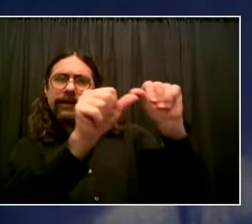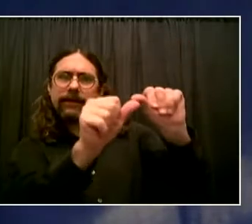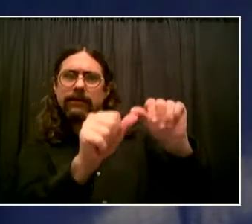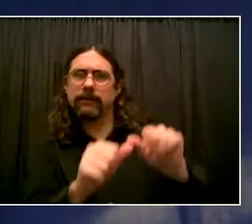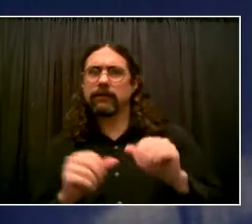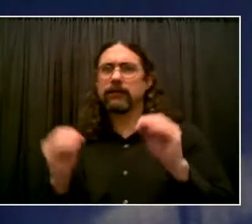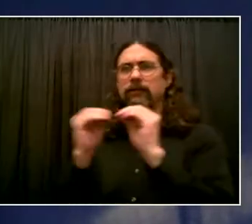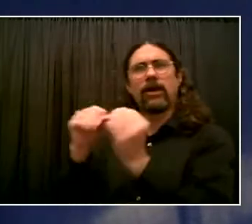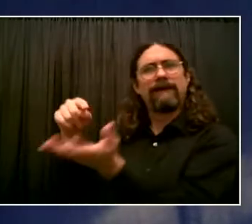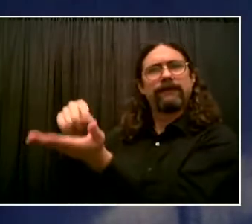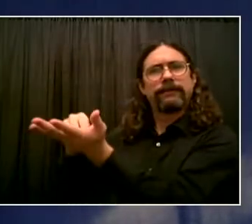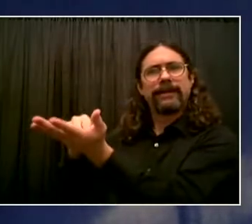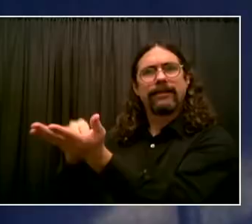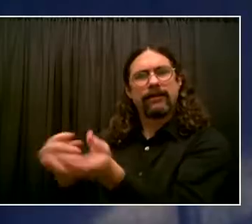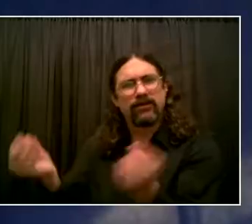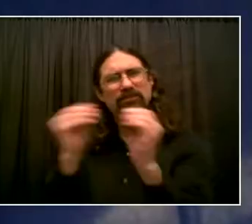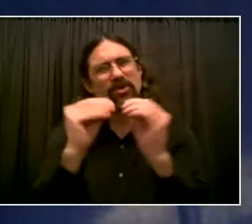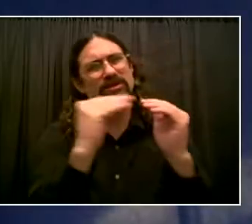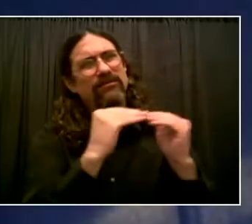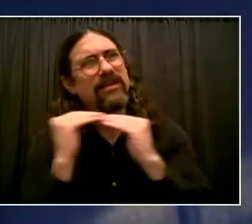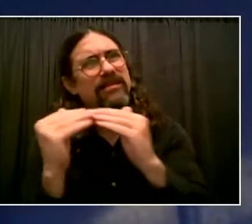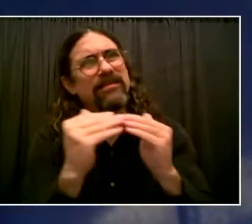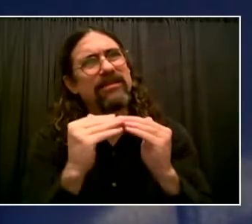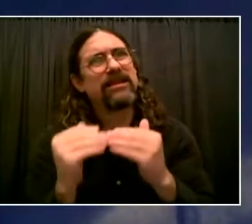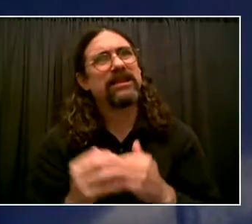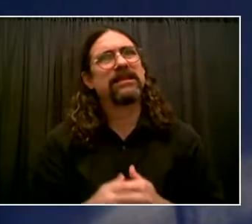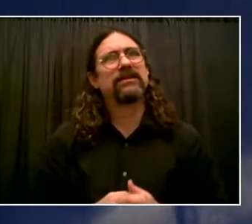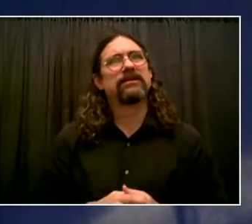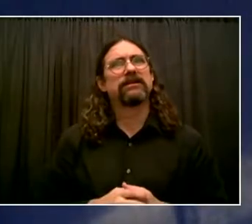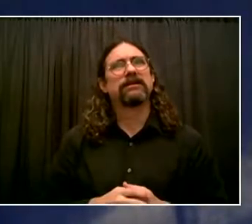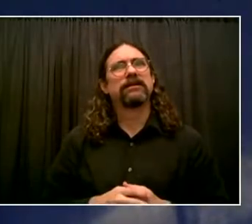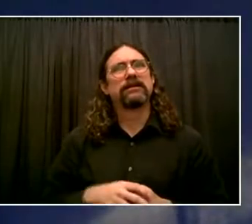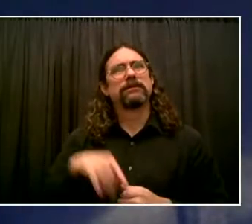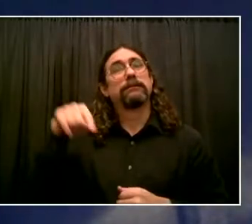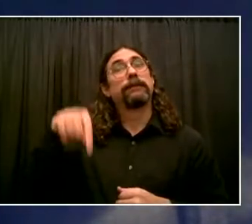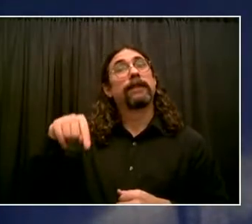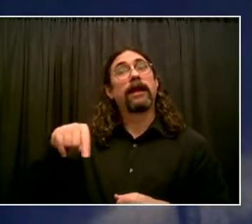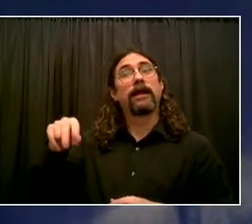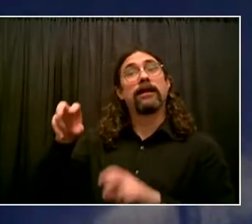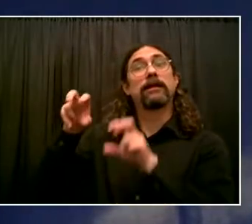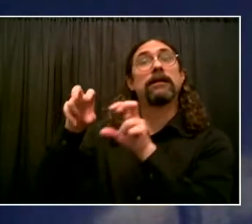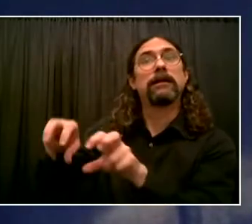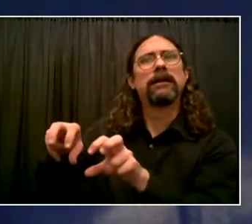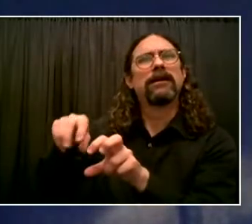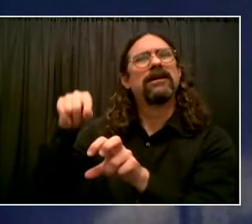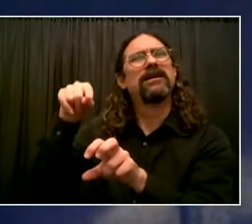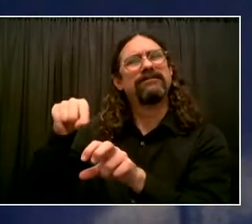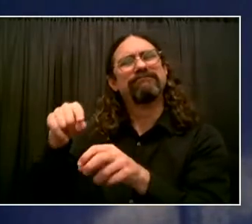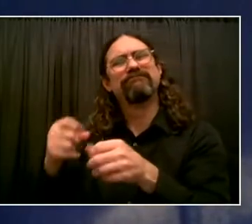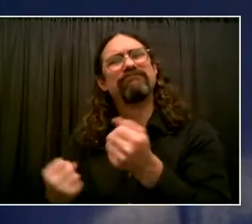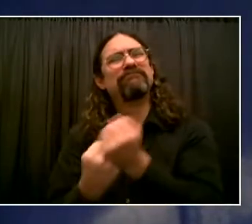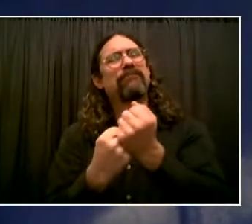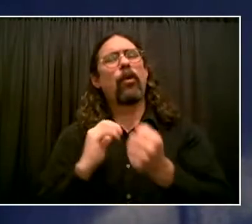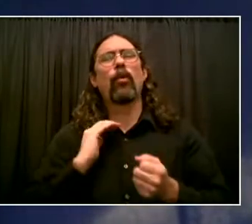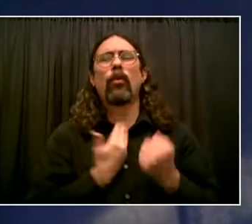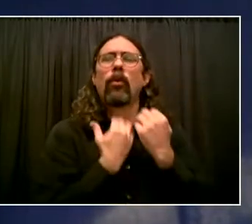PLANNING PROCESS AND THEY SEE IT AS A WAY TO ACHIEVE SHARED VALUES.